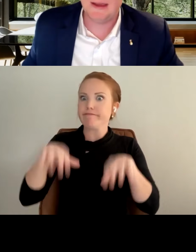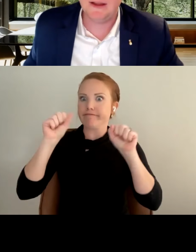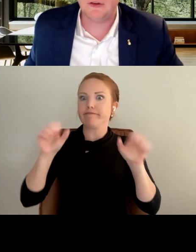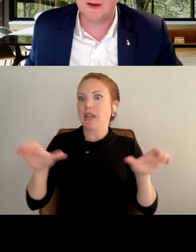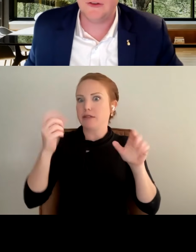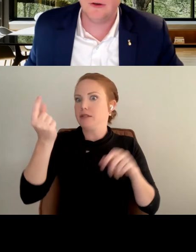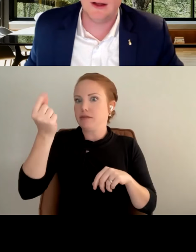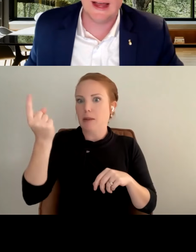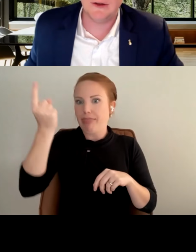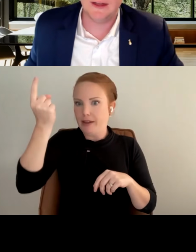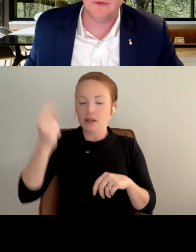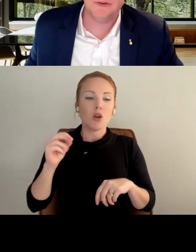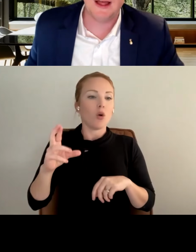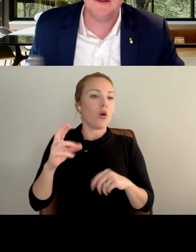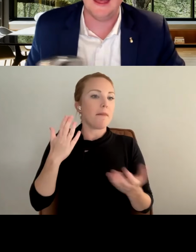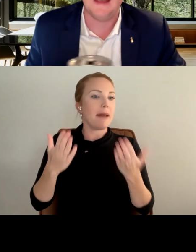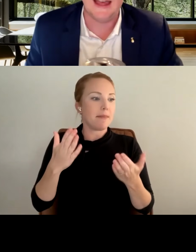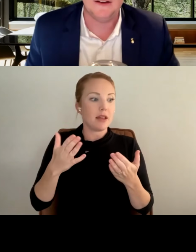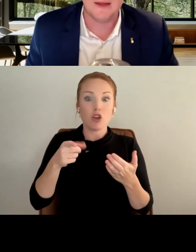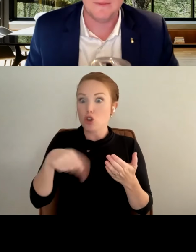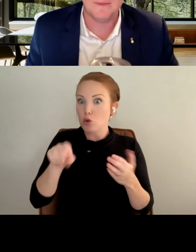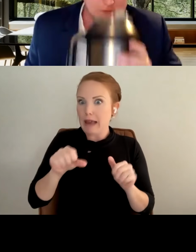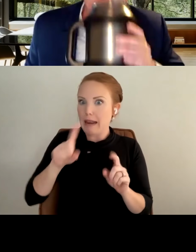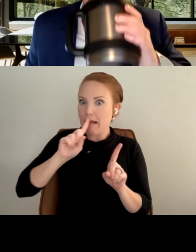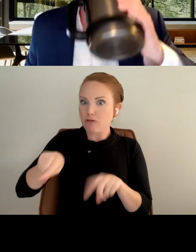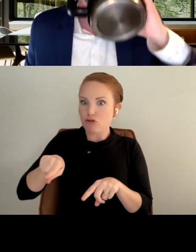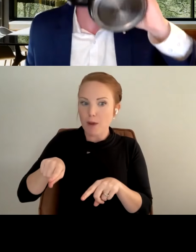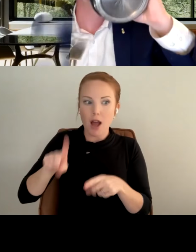Maybe it's going to allow you then to respond to that, add comments.